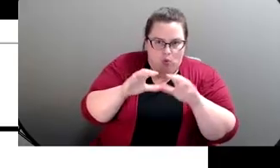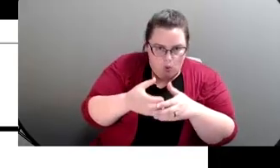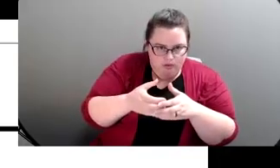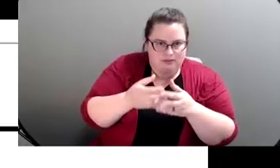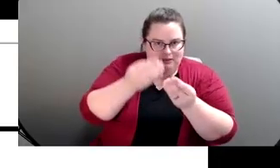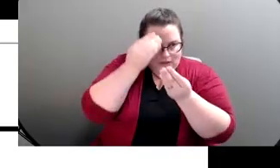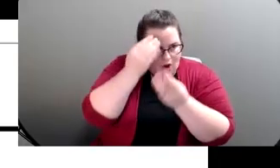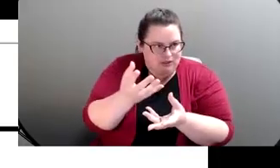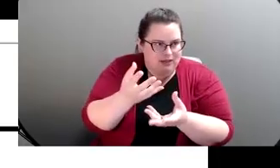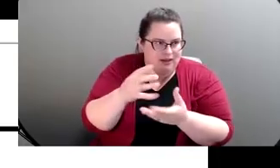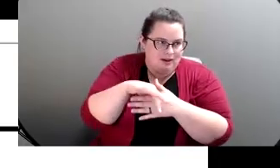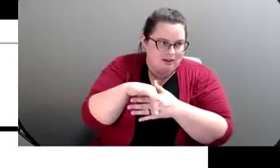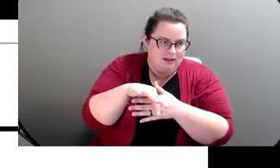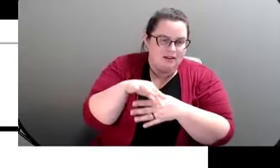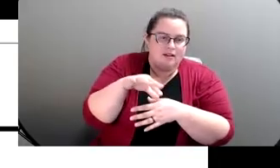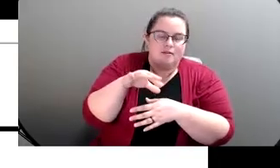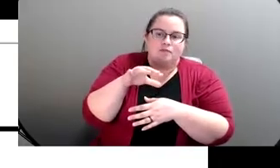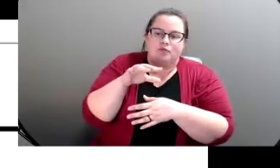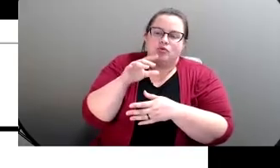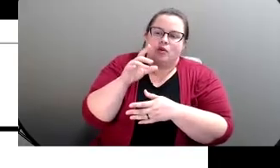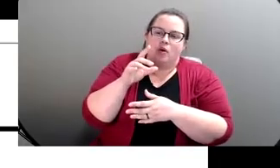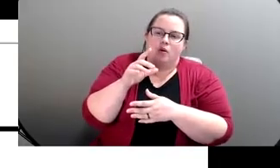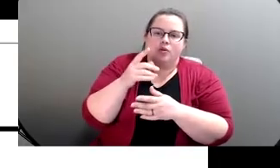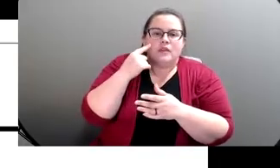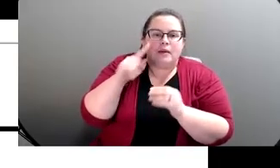So think about what you're teaching them. Yeah.